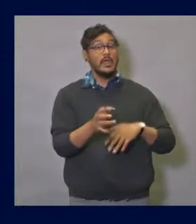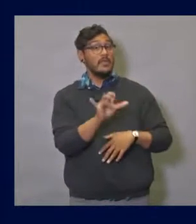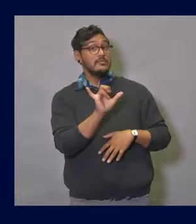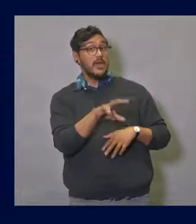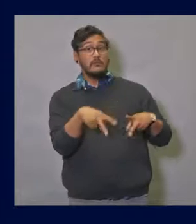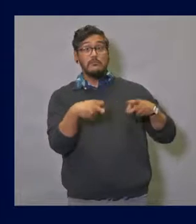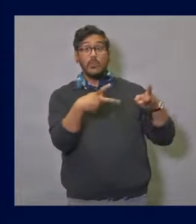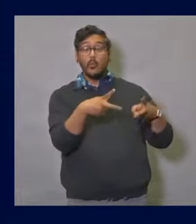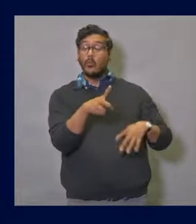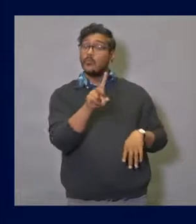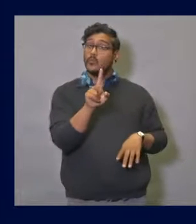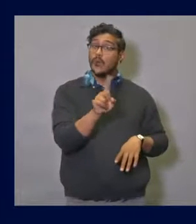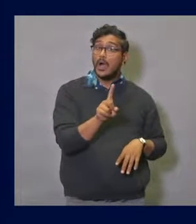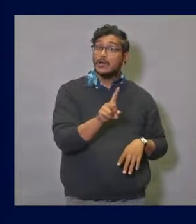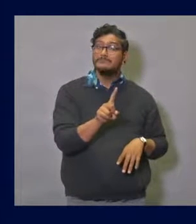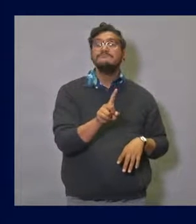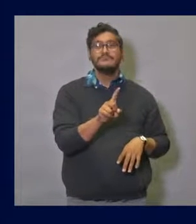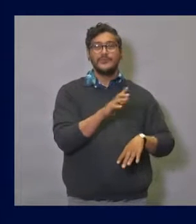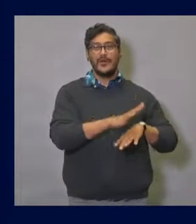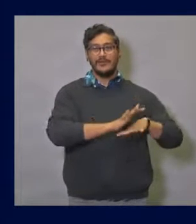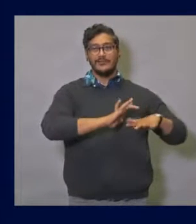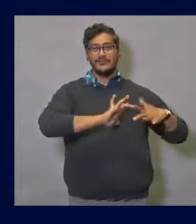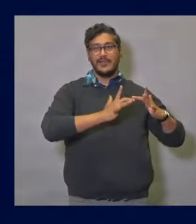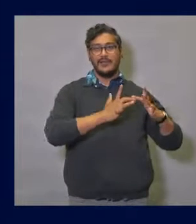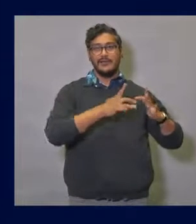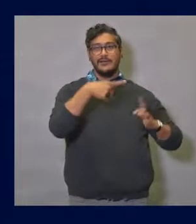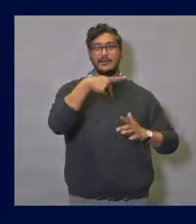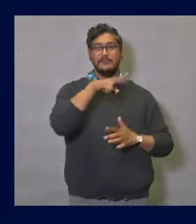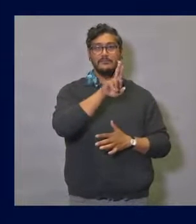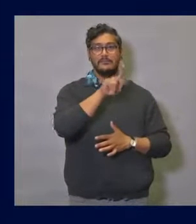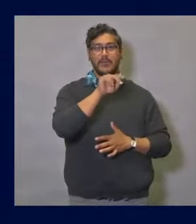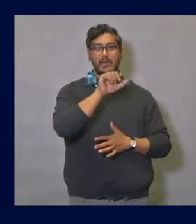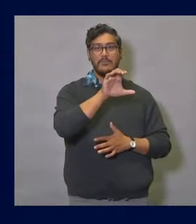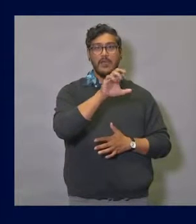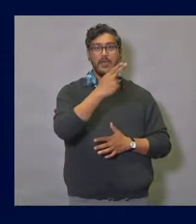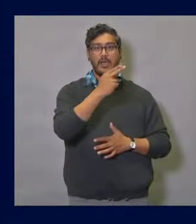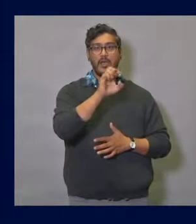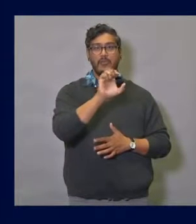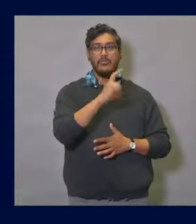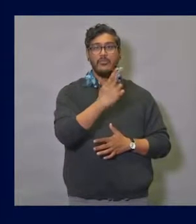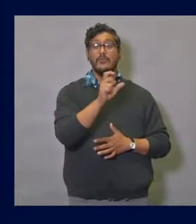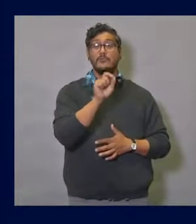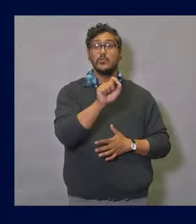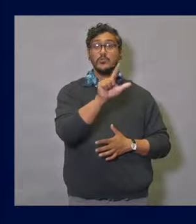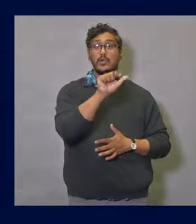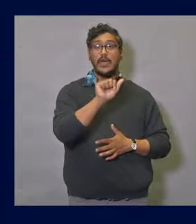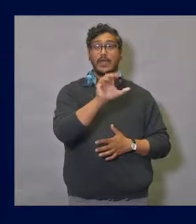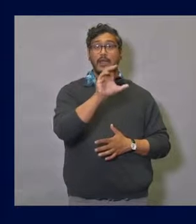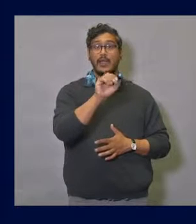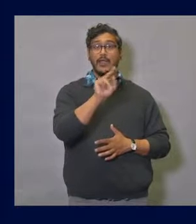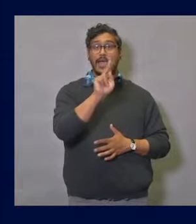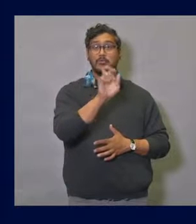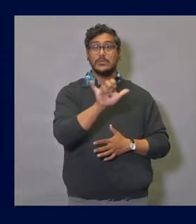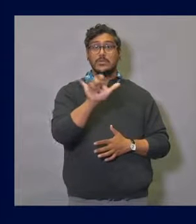ES IMPORTANTE RECORDARLE QUE EL NEGOCIO TODOS LOS SECTORES DEBE SEGUIR LOS PROTOCOLOS DE